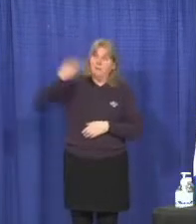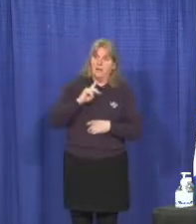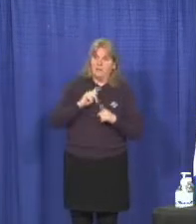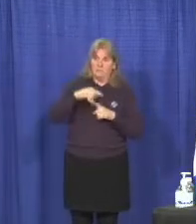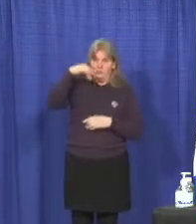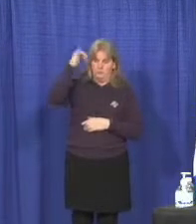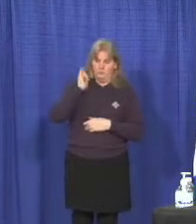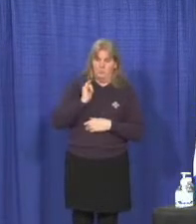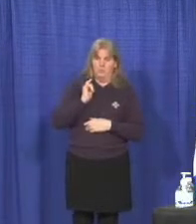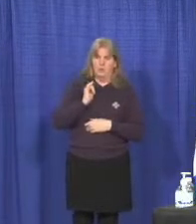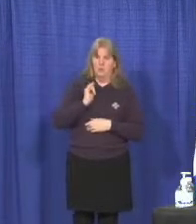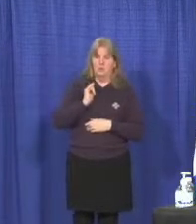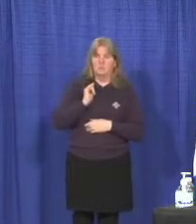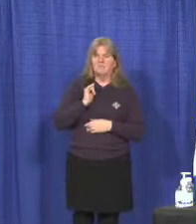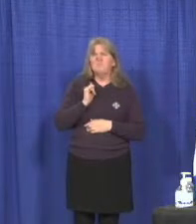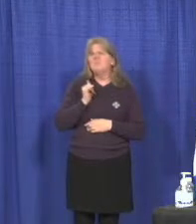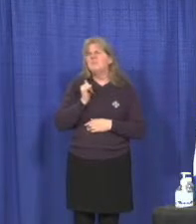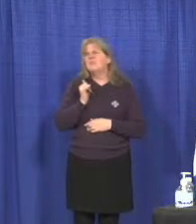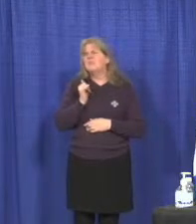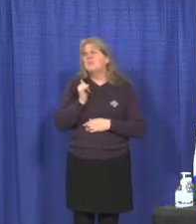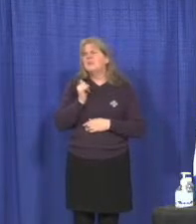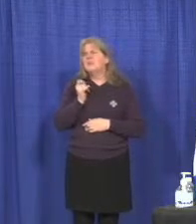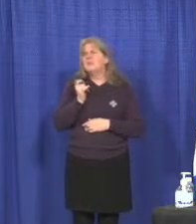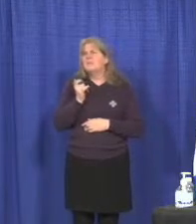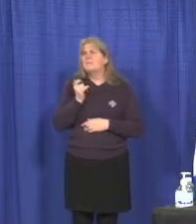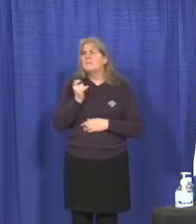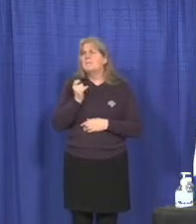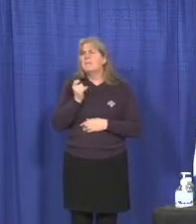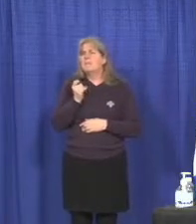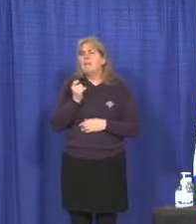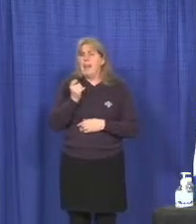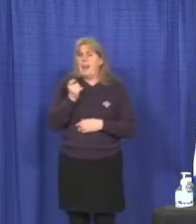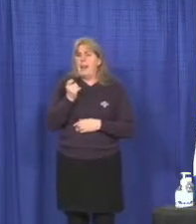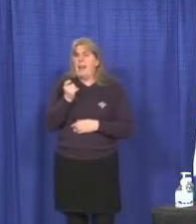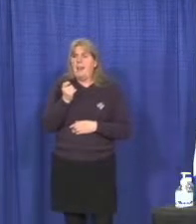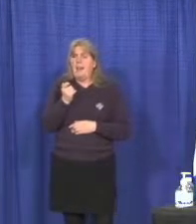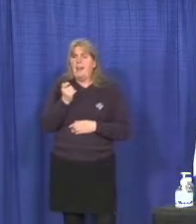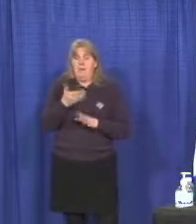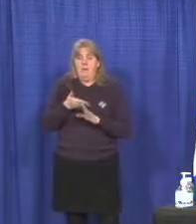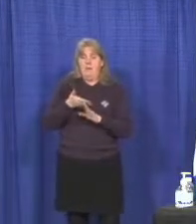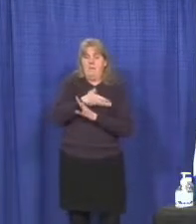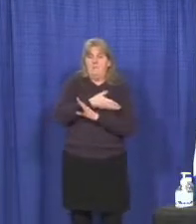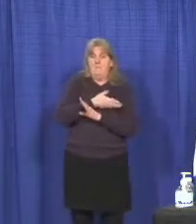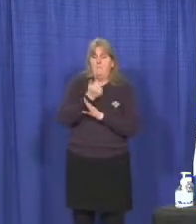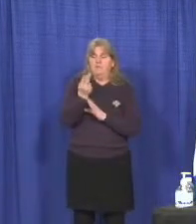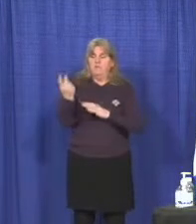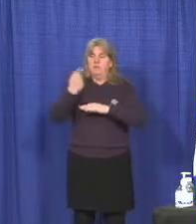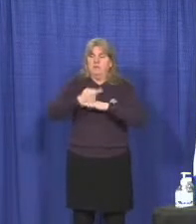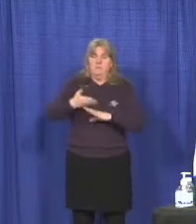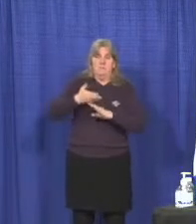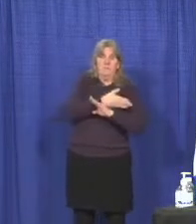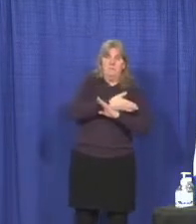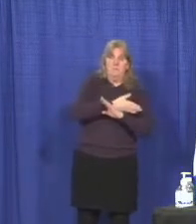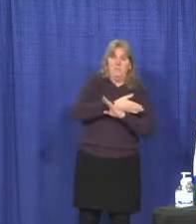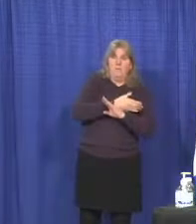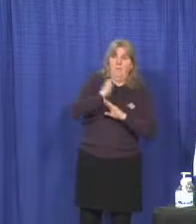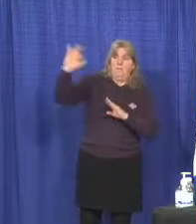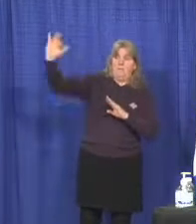example and let's say he was exposed to COVID while out a small gathering.